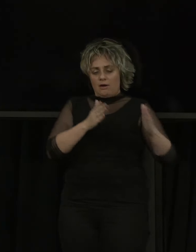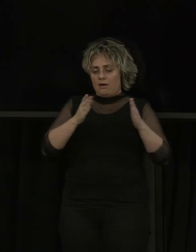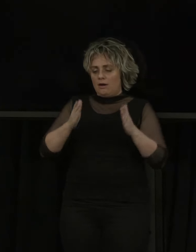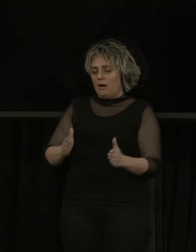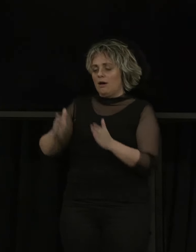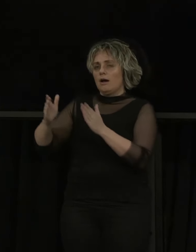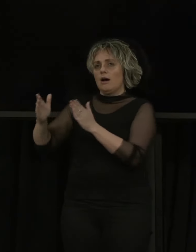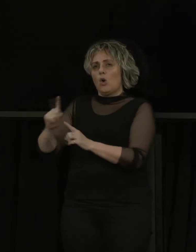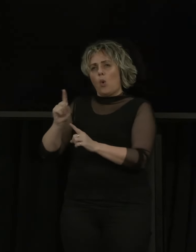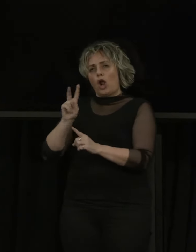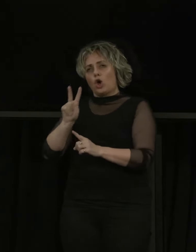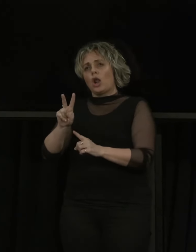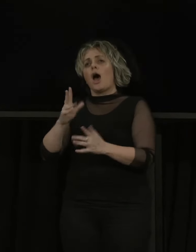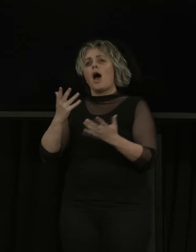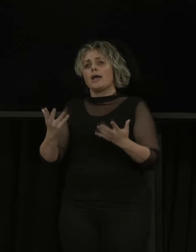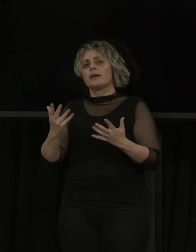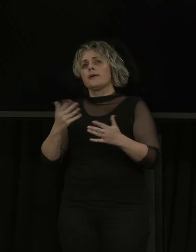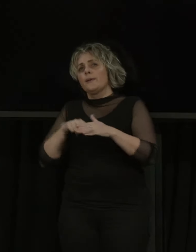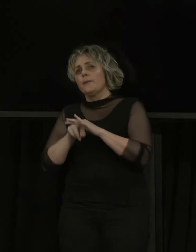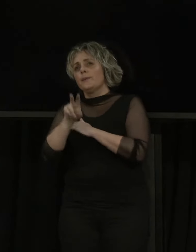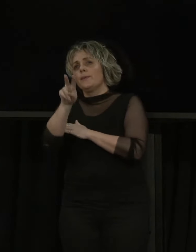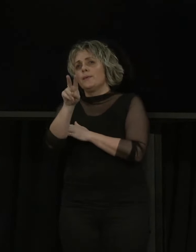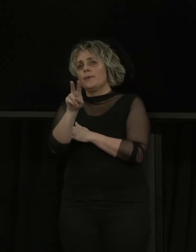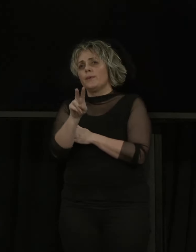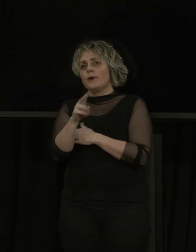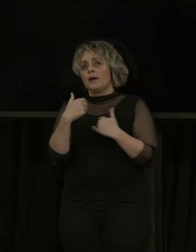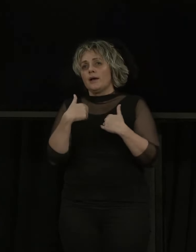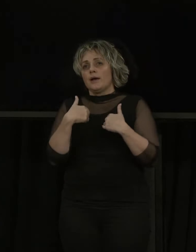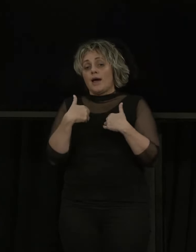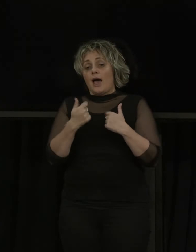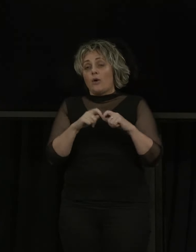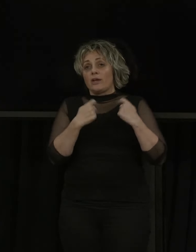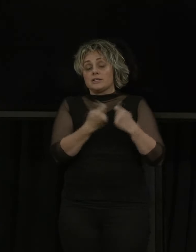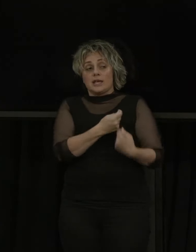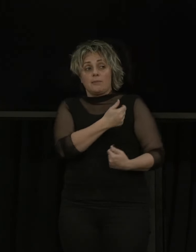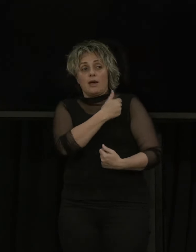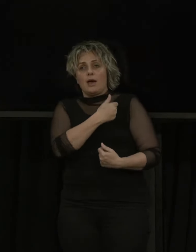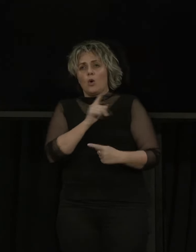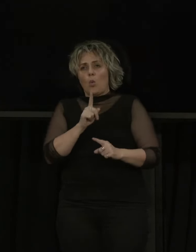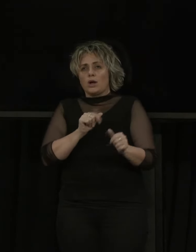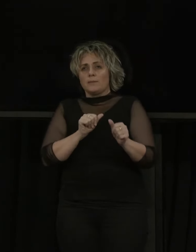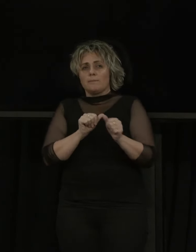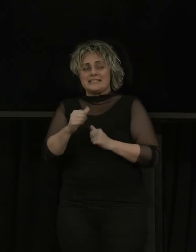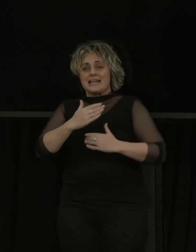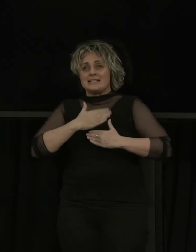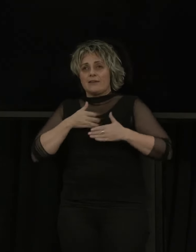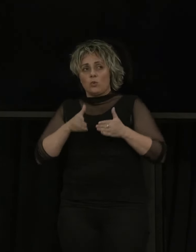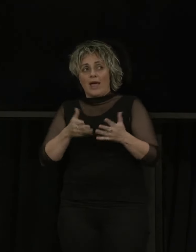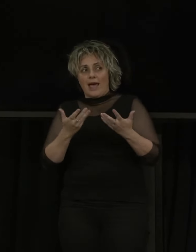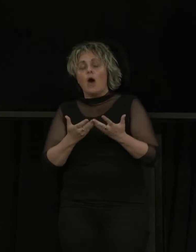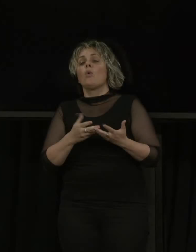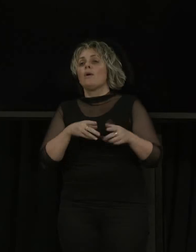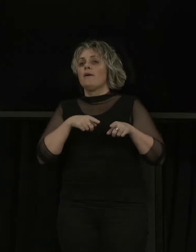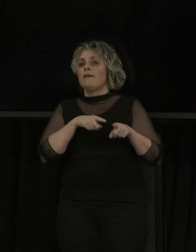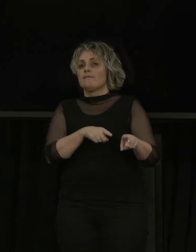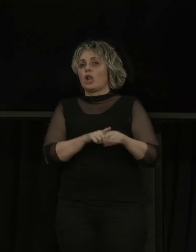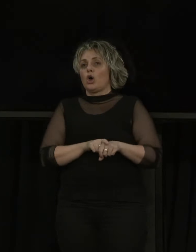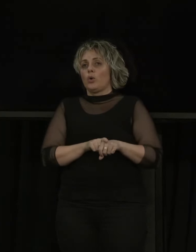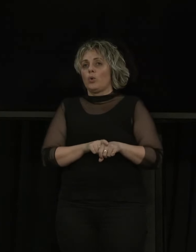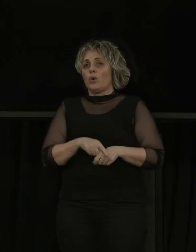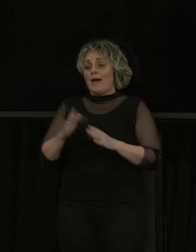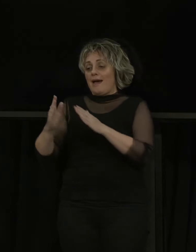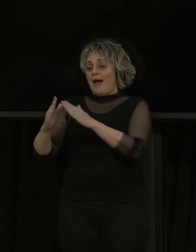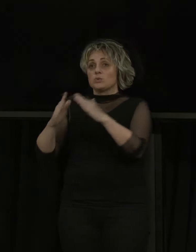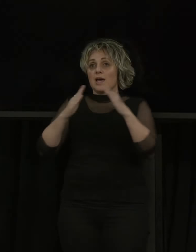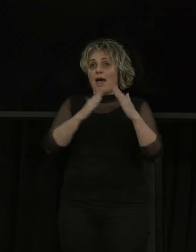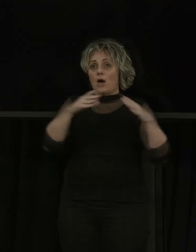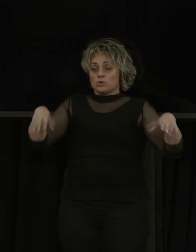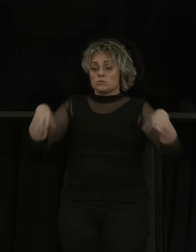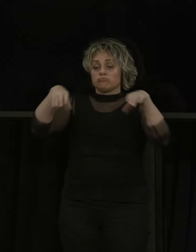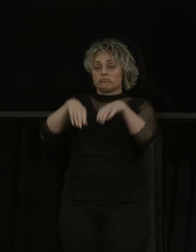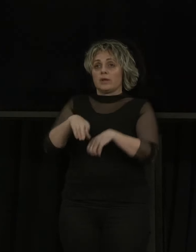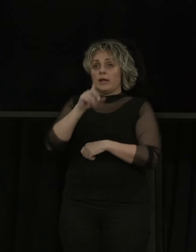safely.